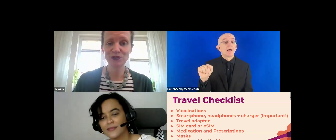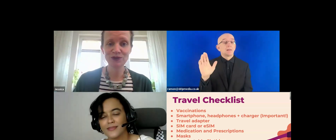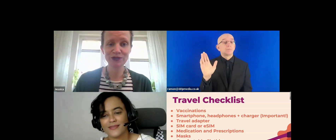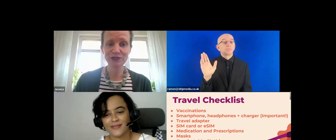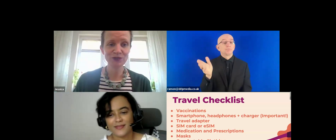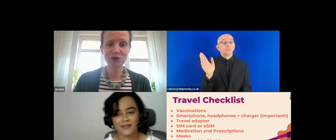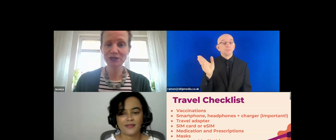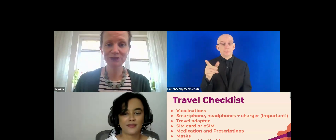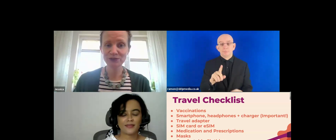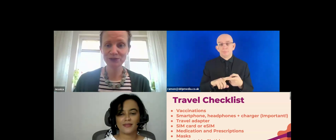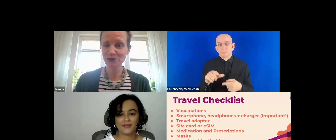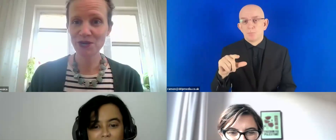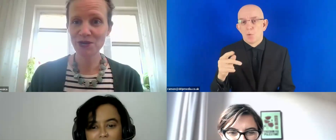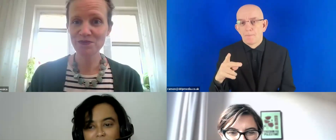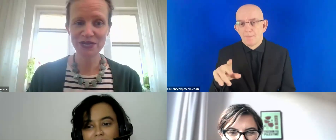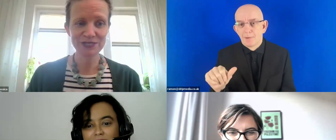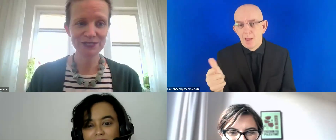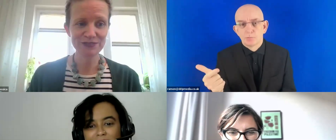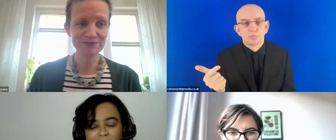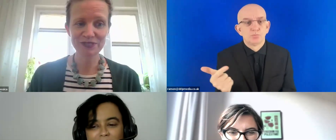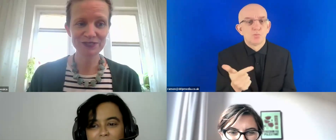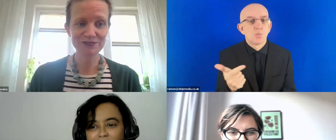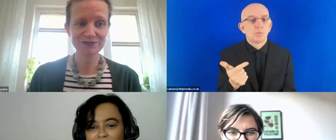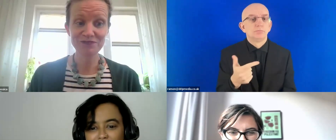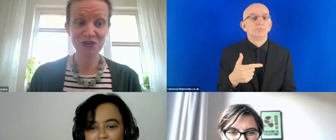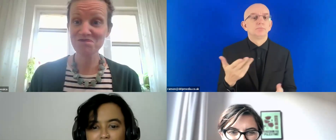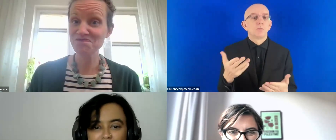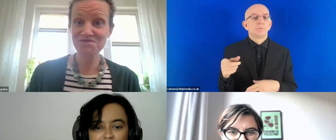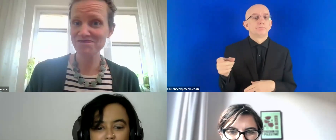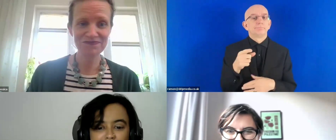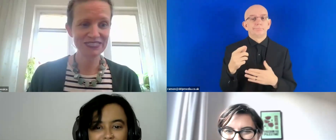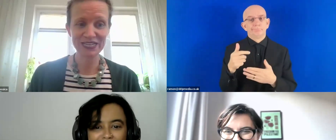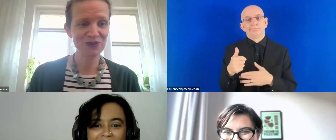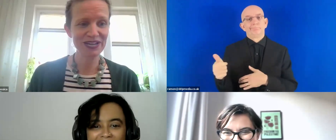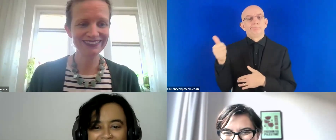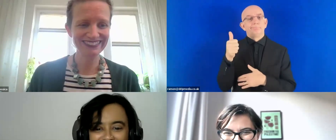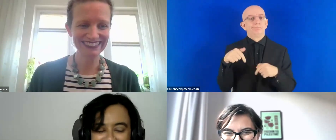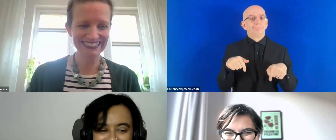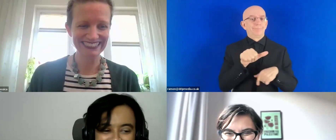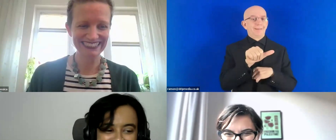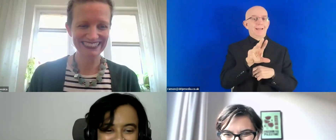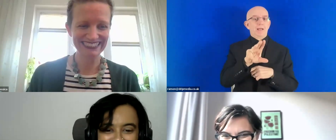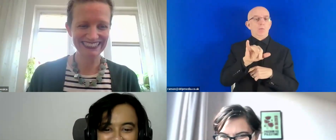who are going to walk you through, and, you know, take it away.